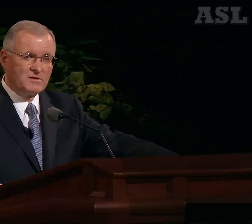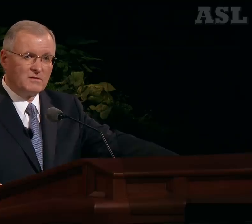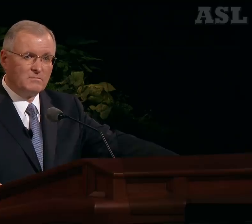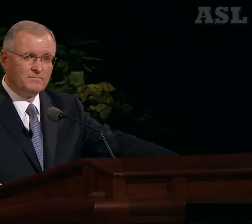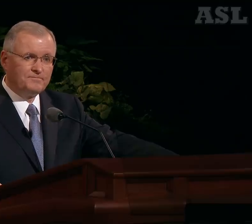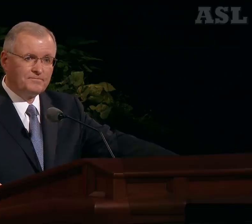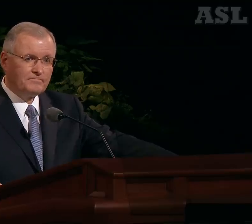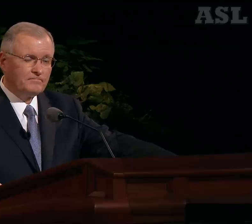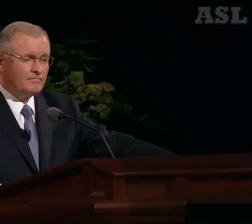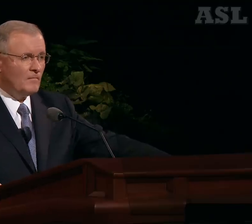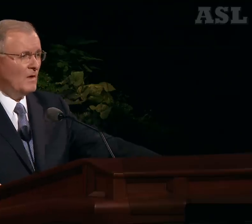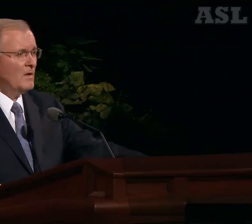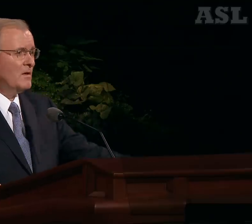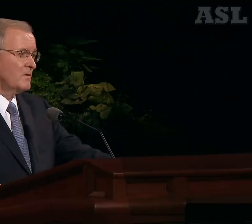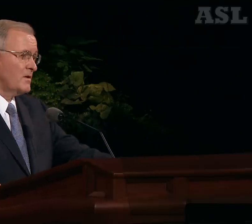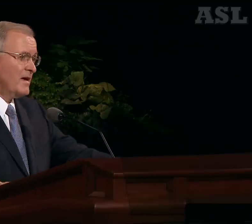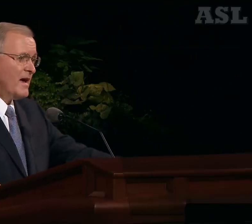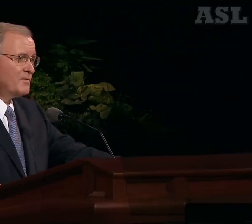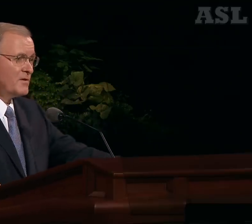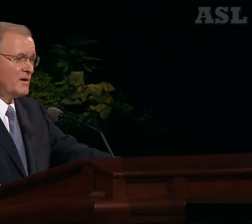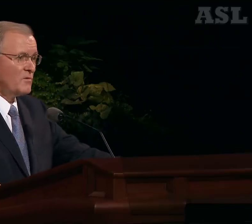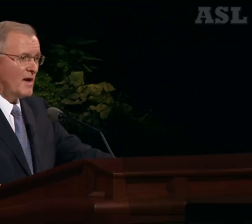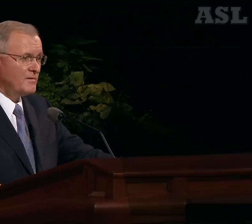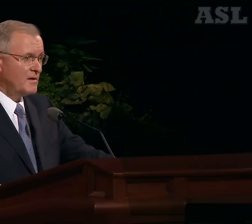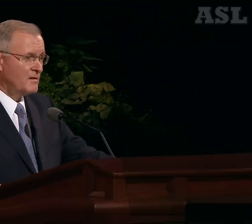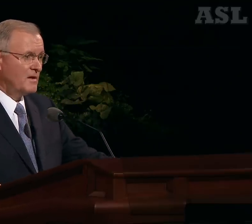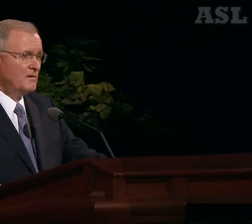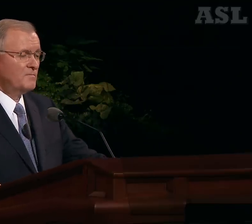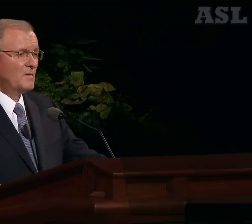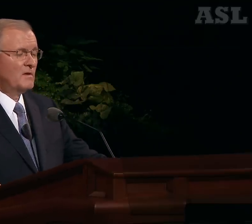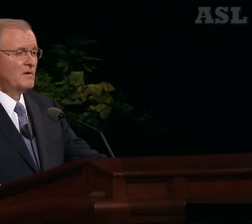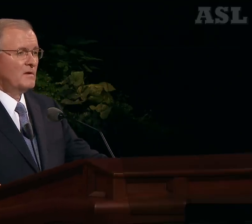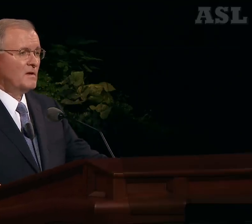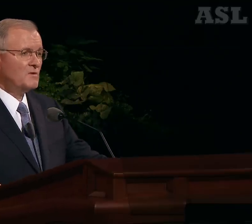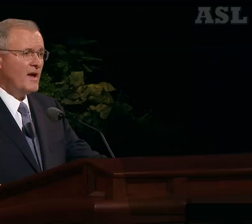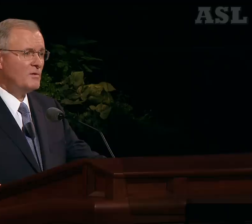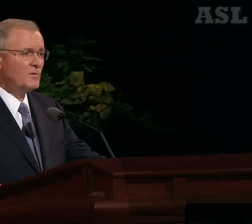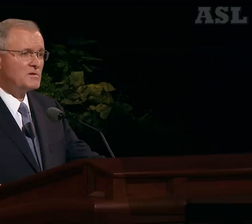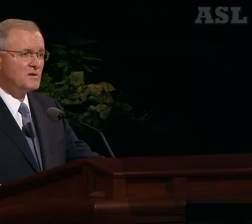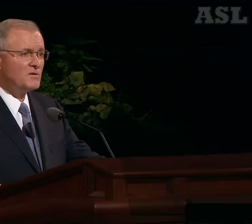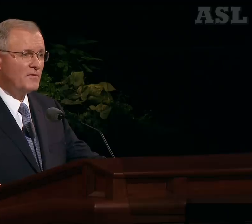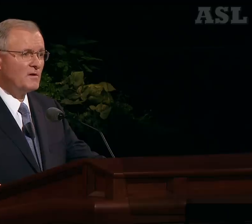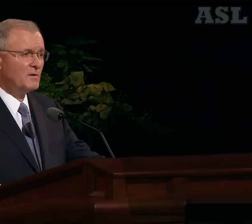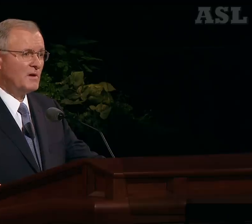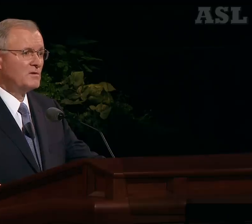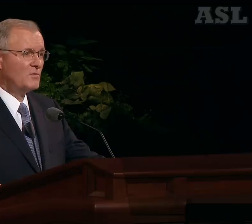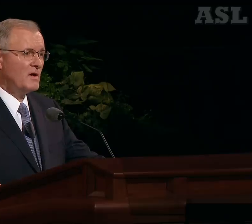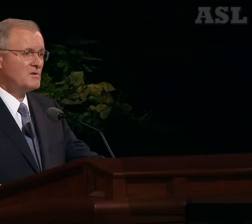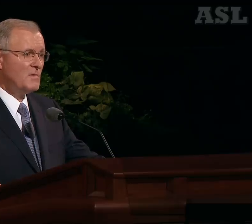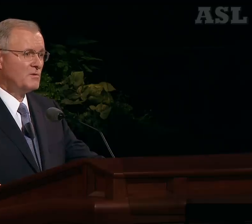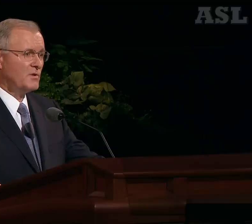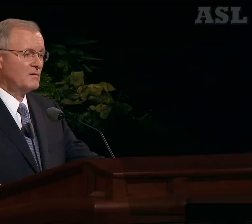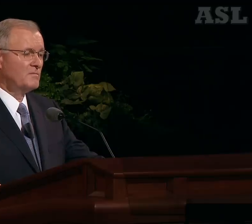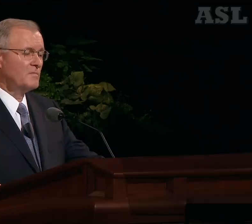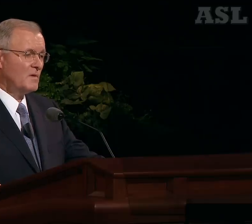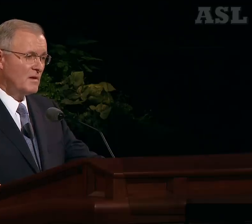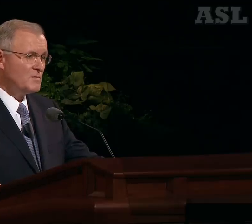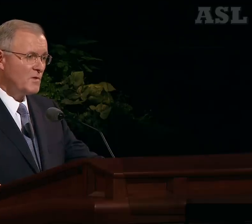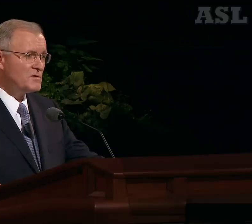LEARNED THAT EARLY IN HIS MISSION.